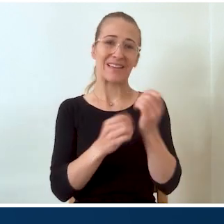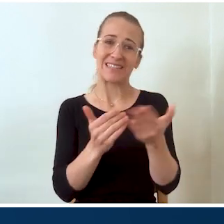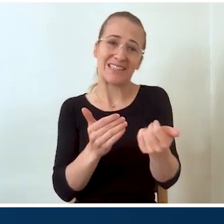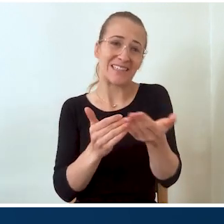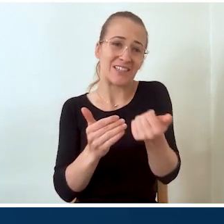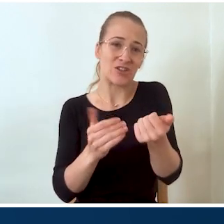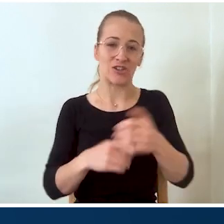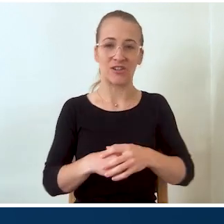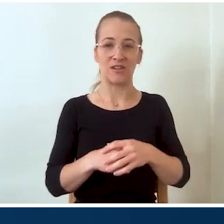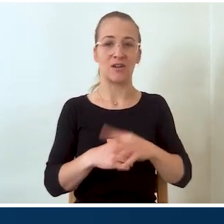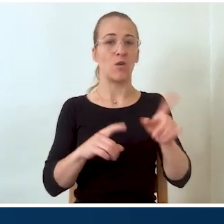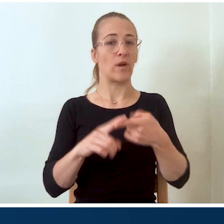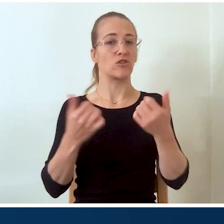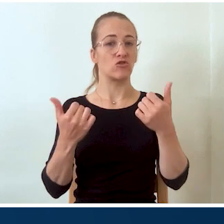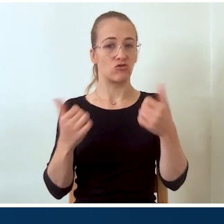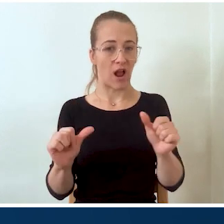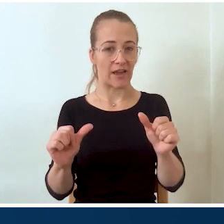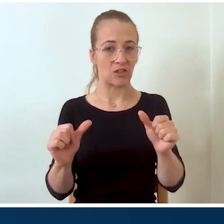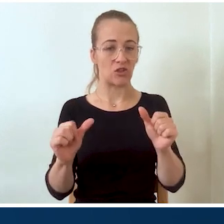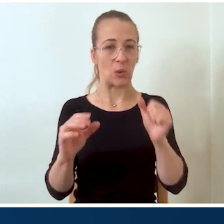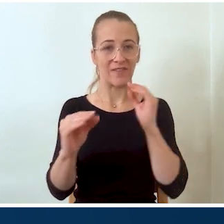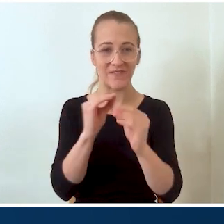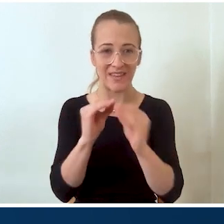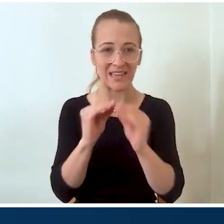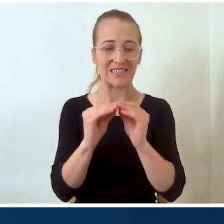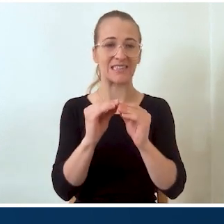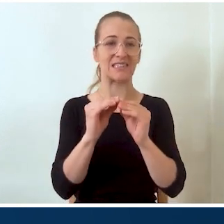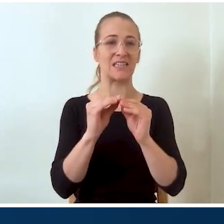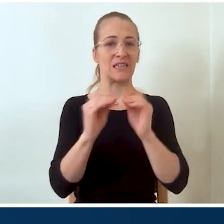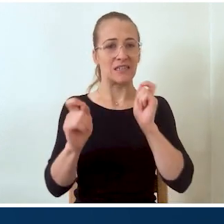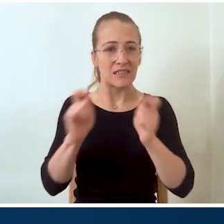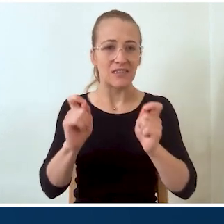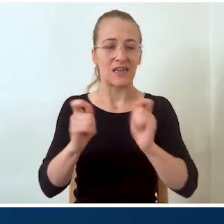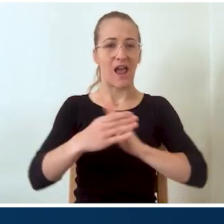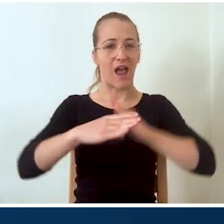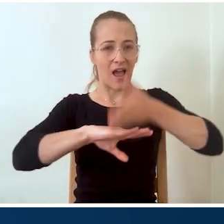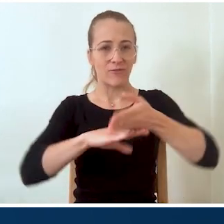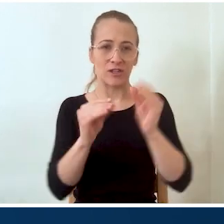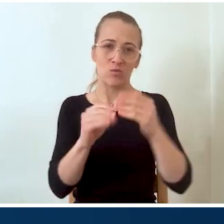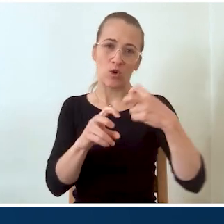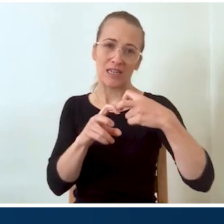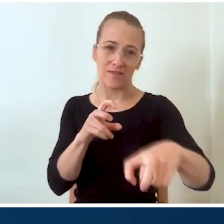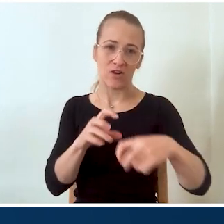When you're trying to unroll that spool and re-roll it, it becomes more difficult, but if you start,